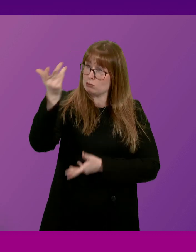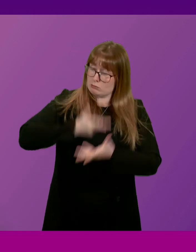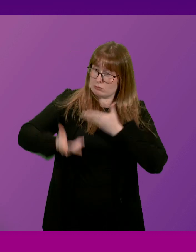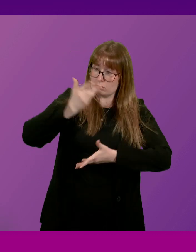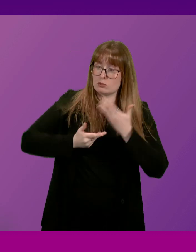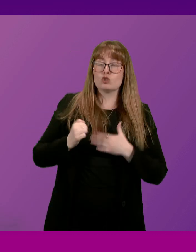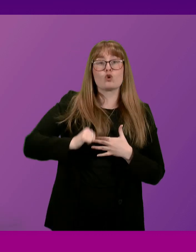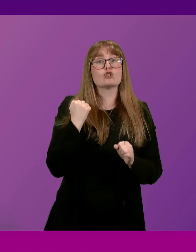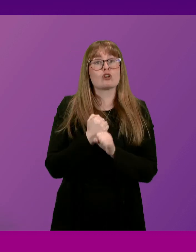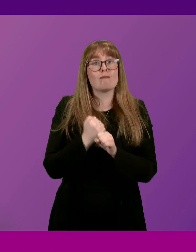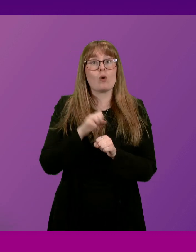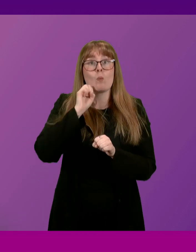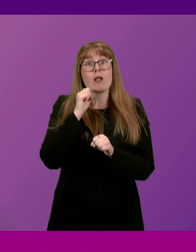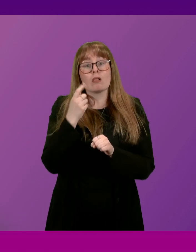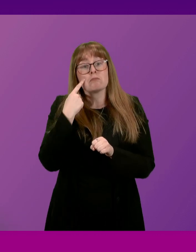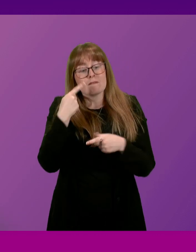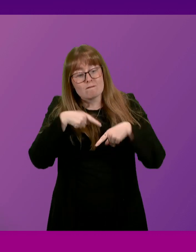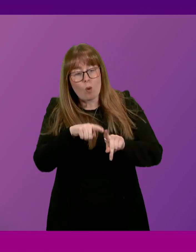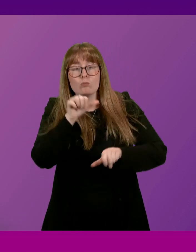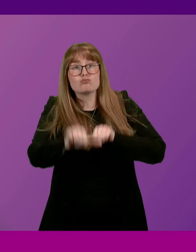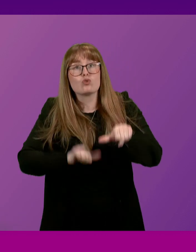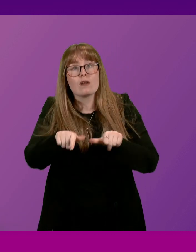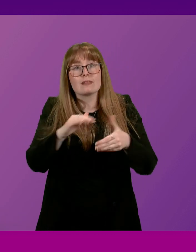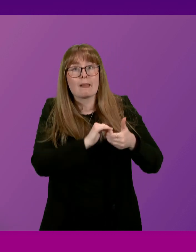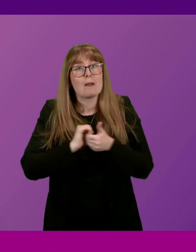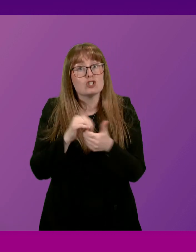the Scottish Government will follow the progress of the collaboration,